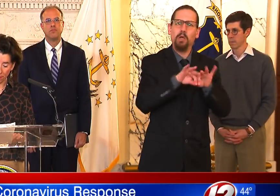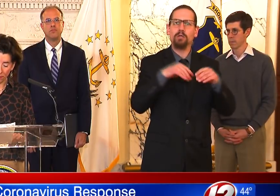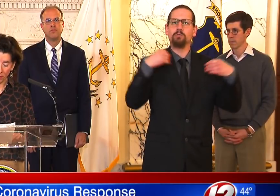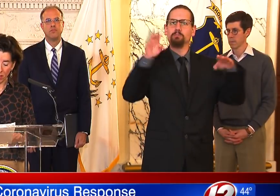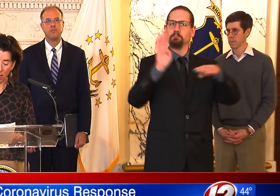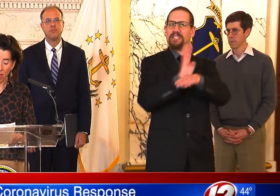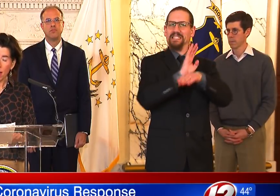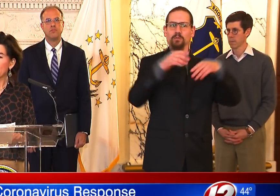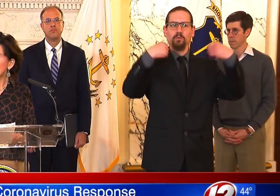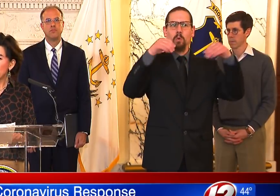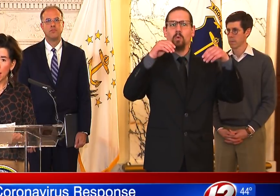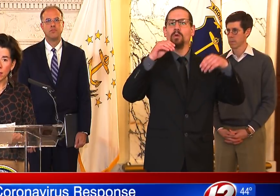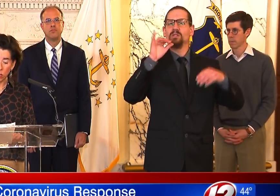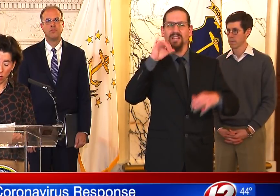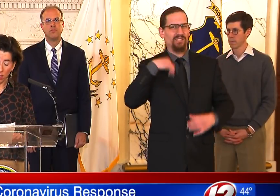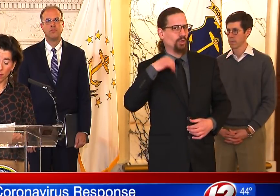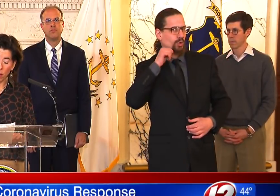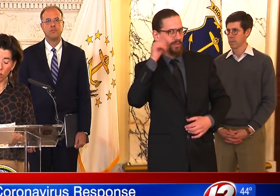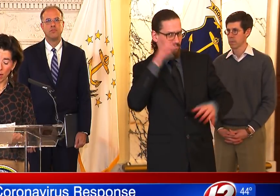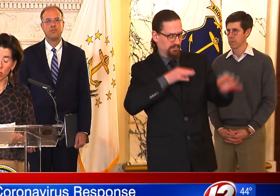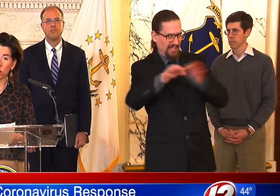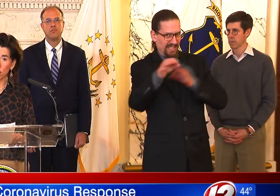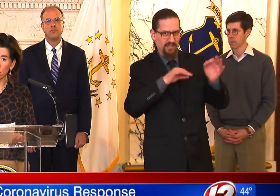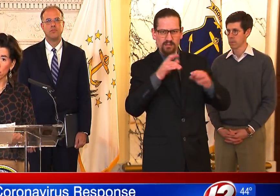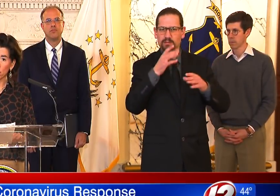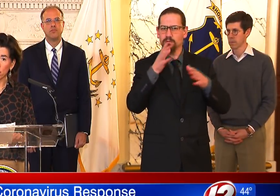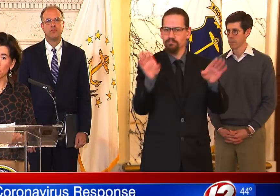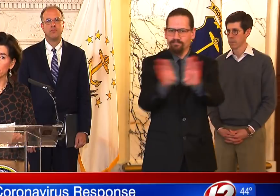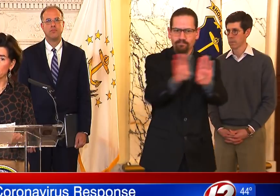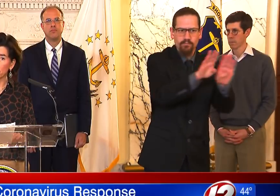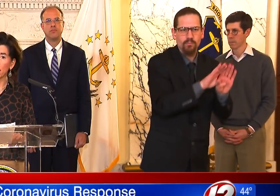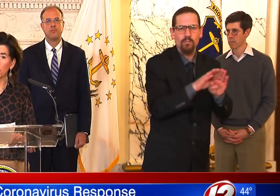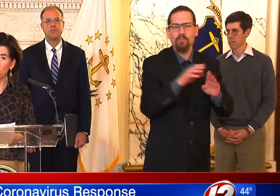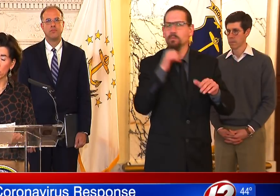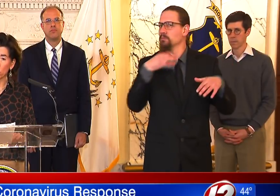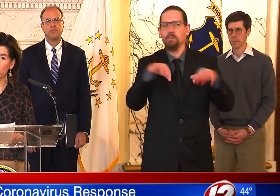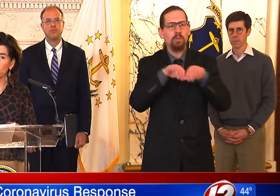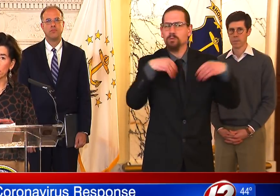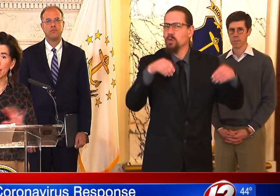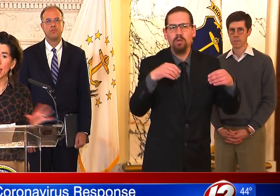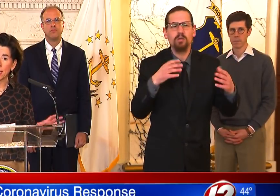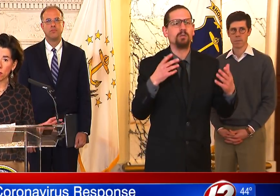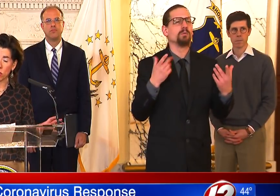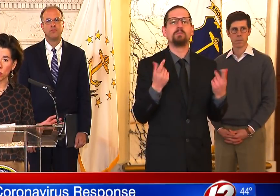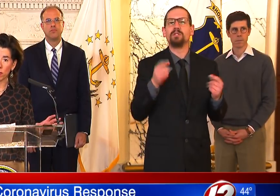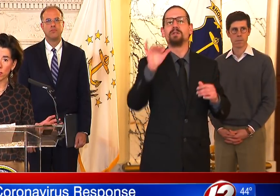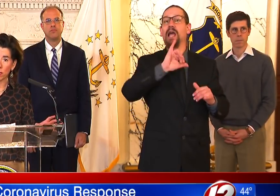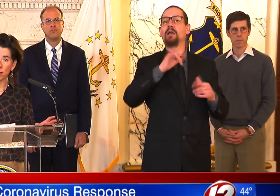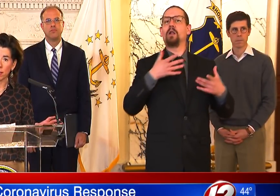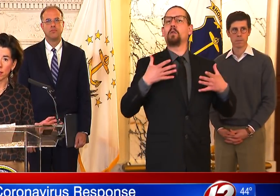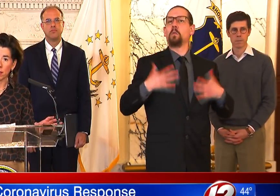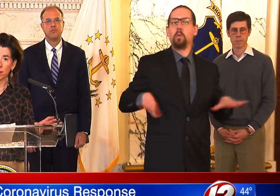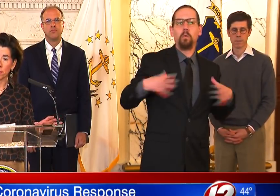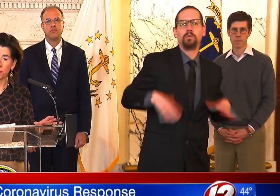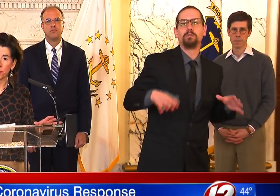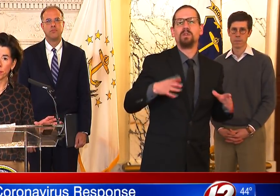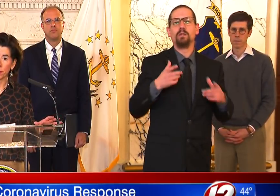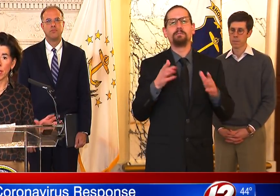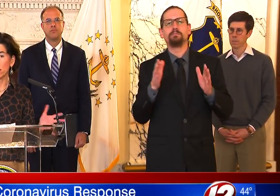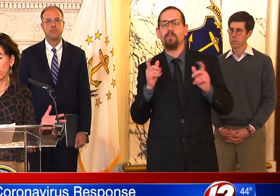ONLY. THESE ARE RETAIL, GIFT, CLOTHING. I AM NOT TALKING ABOUT